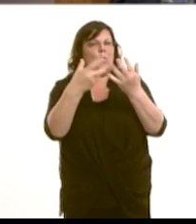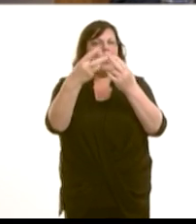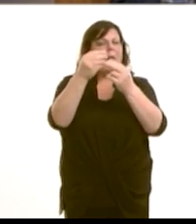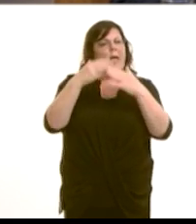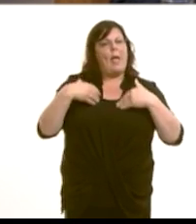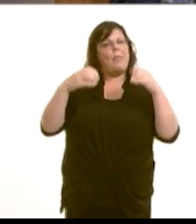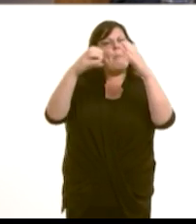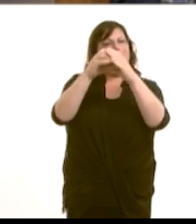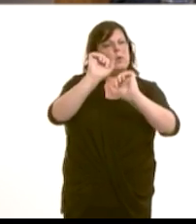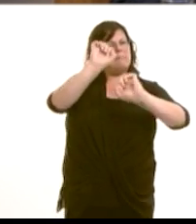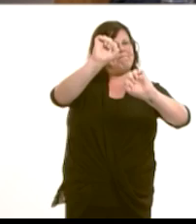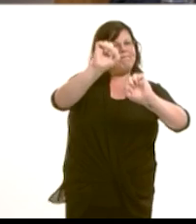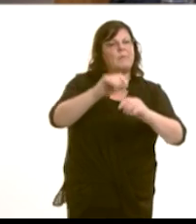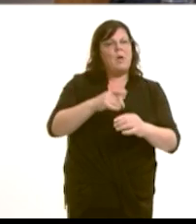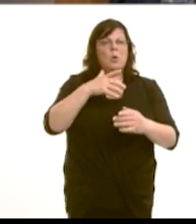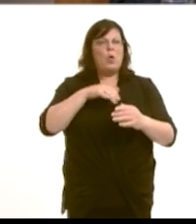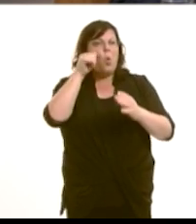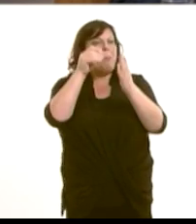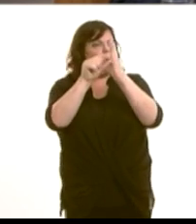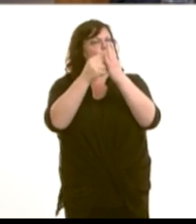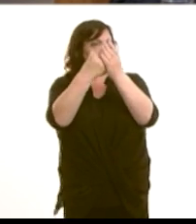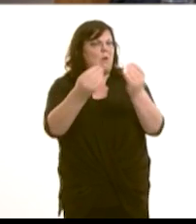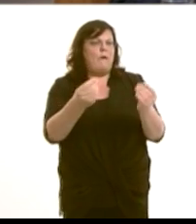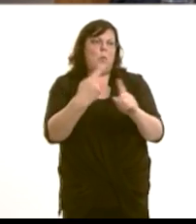The problem has to be resolved as soon as possibleóI understand that.